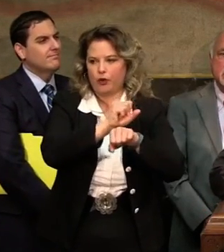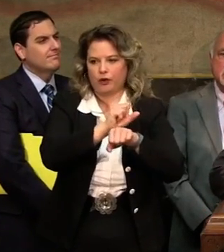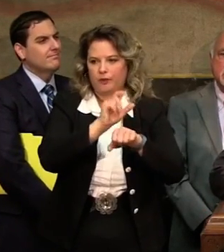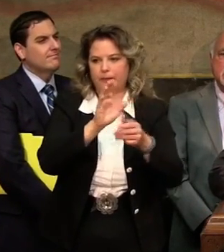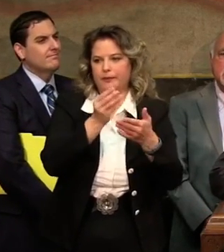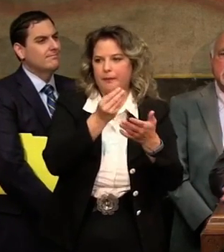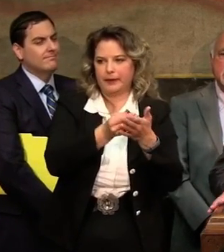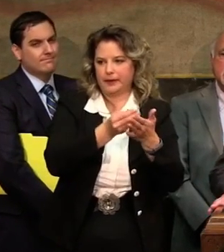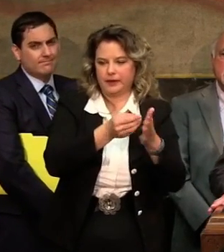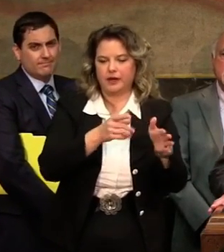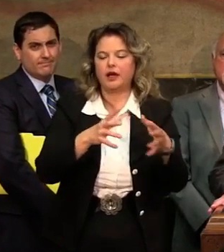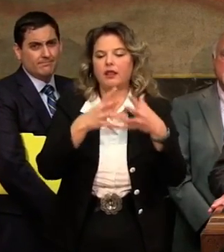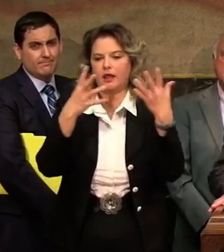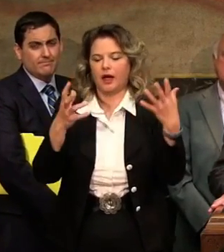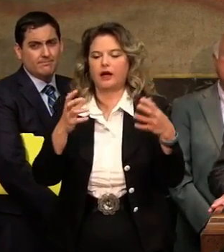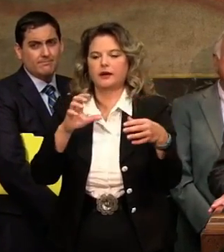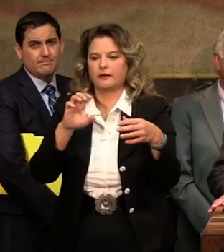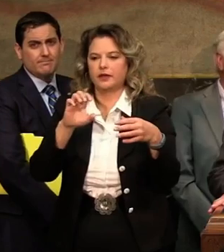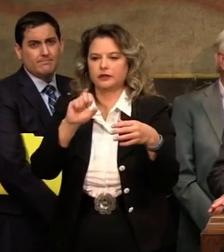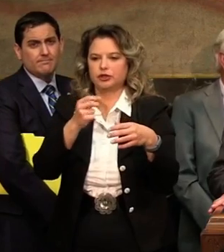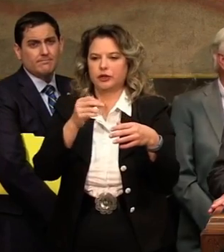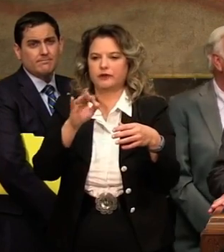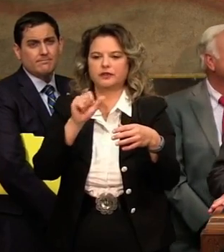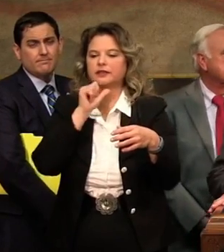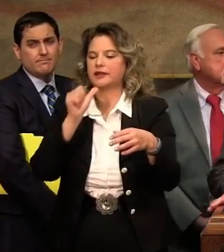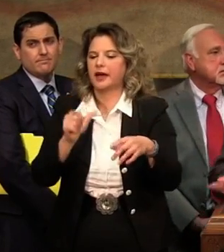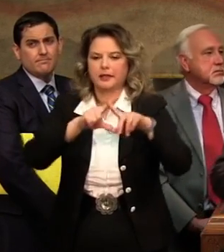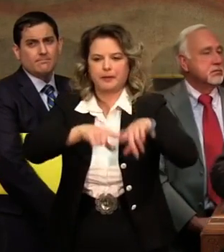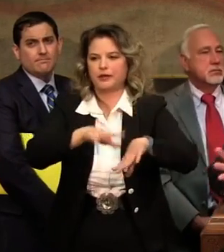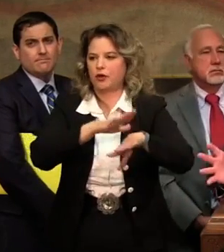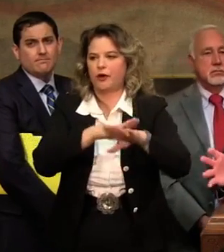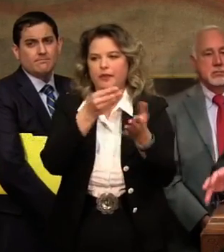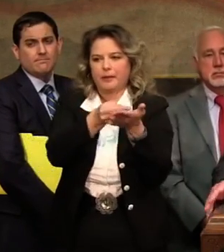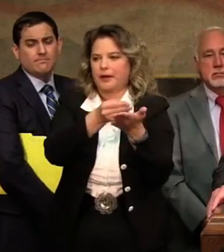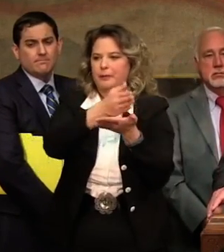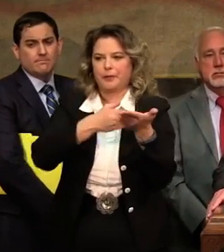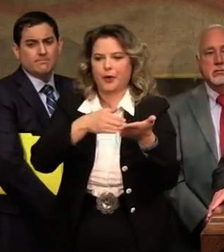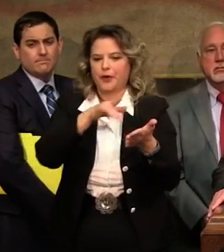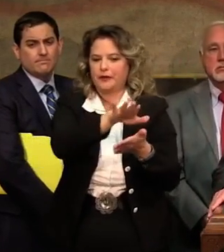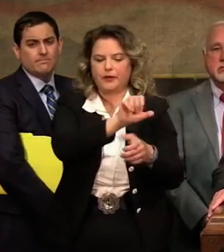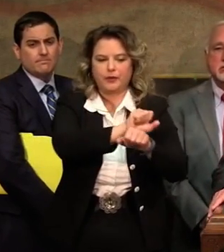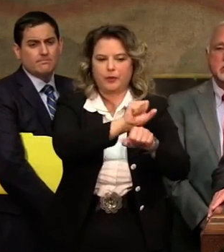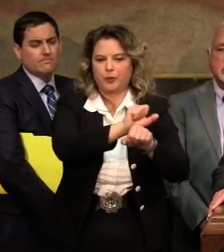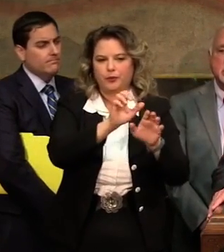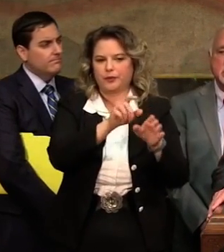aren't depending on on the economic side of this so that's got to be an organized effort as the government said it does